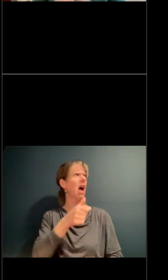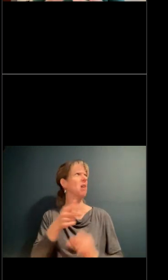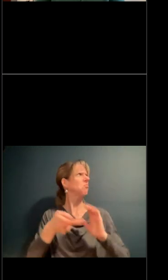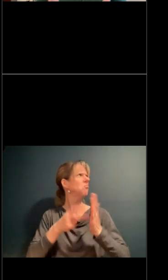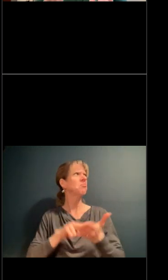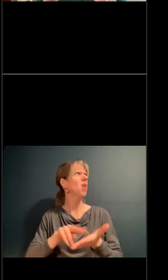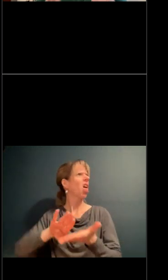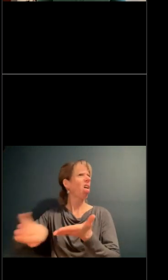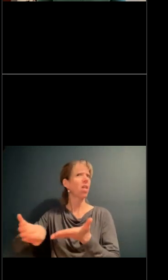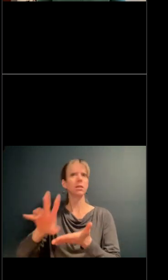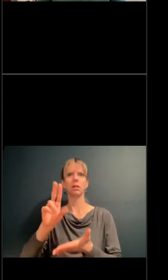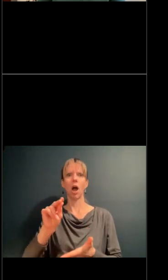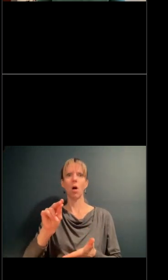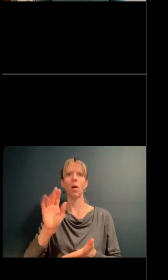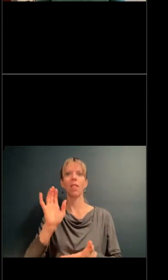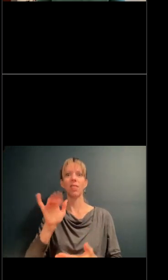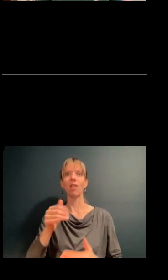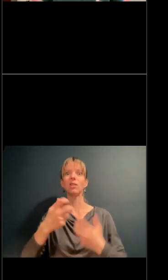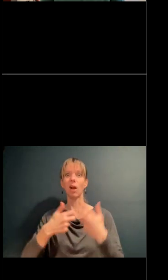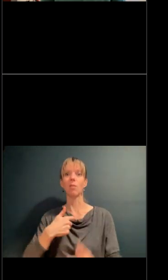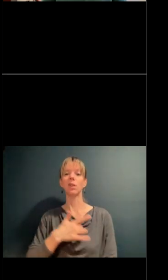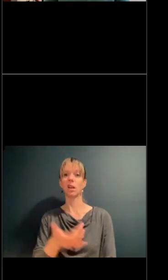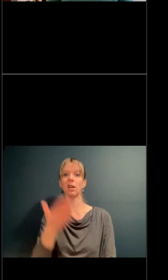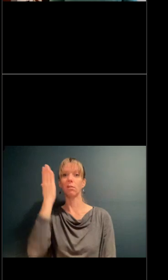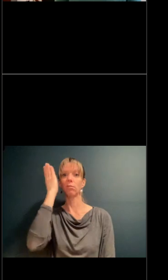And that was the problem." I think that characterizes